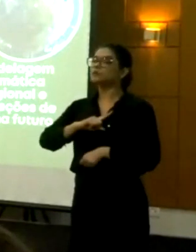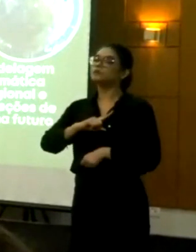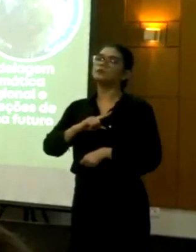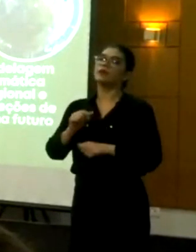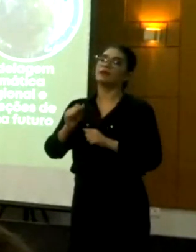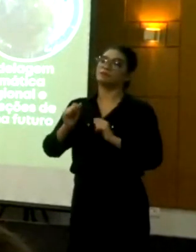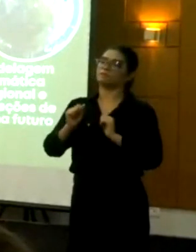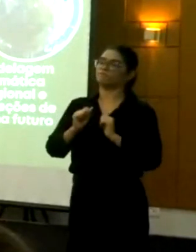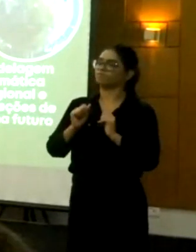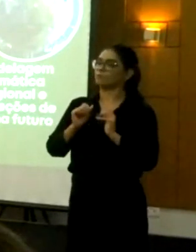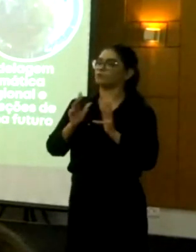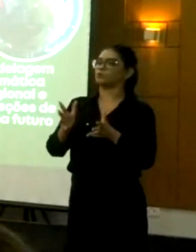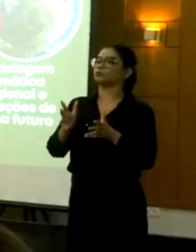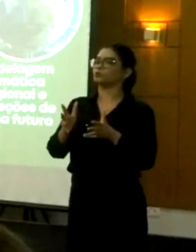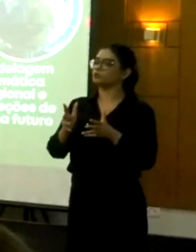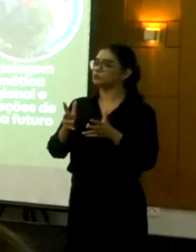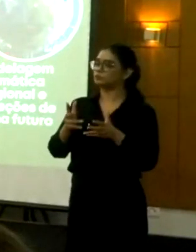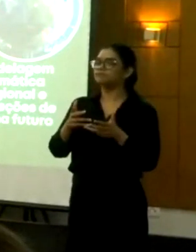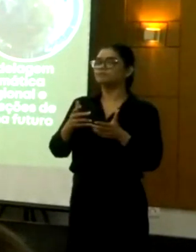human activity is interfering